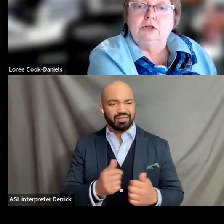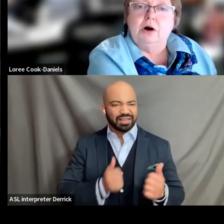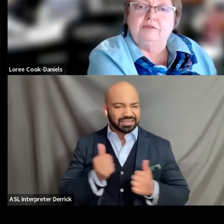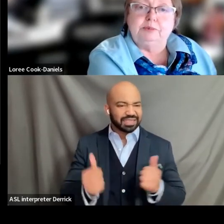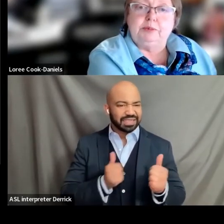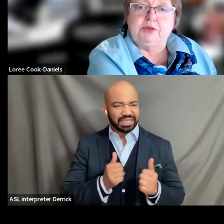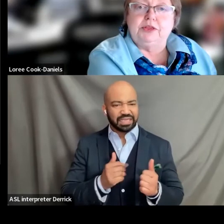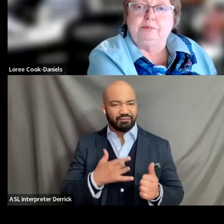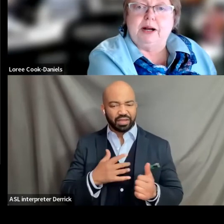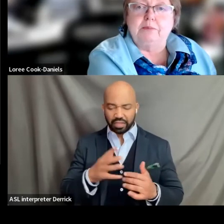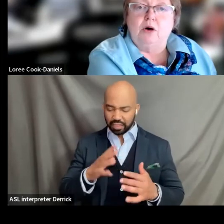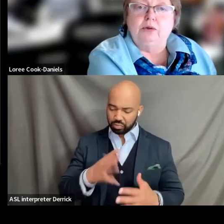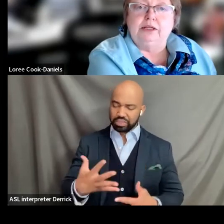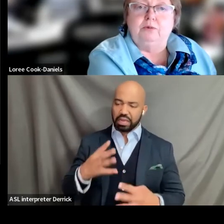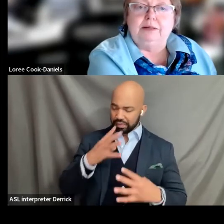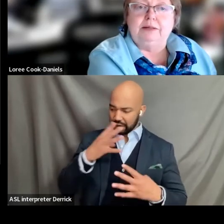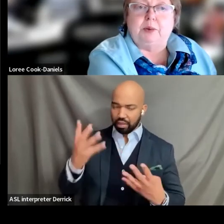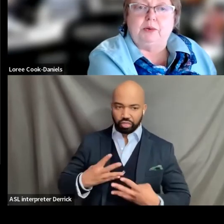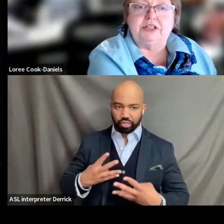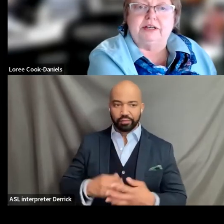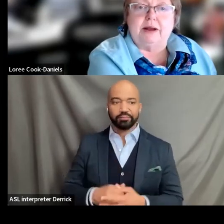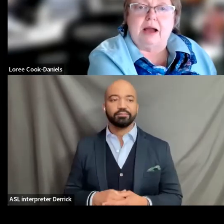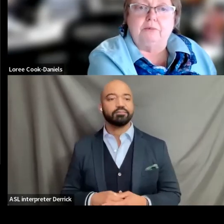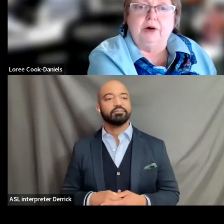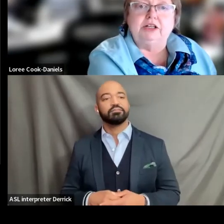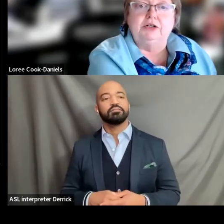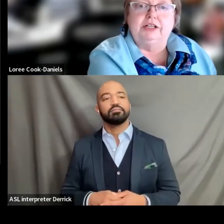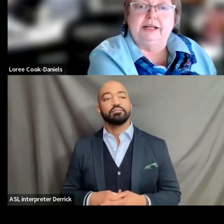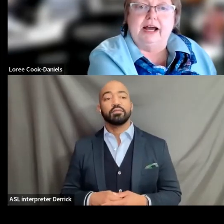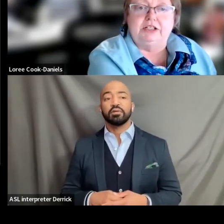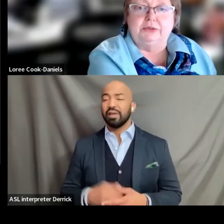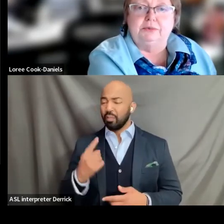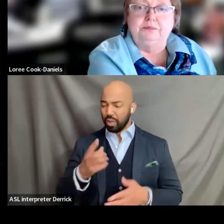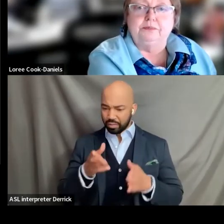Too often people think, "But I'm only one person, what good can I do?"